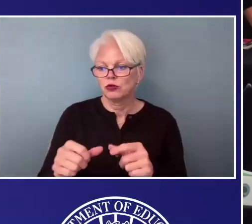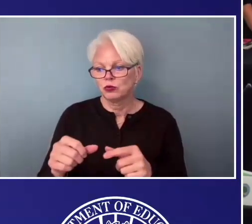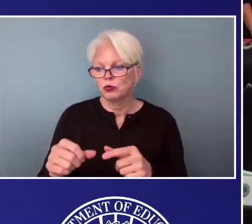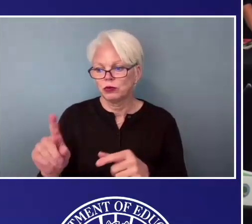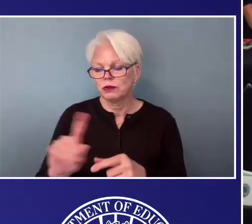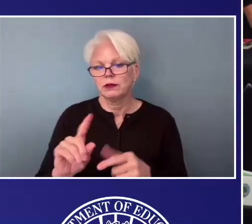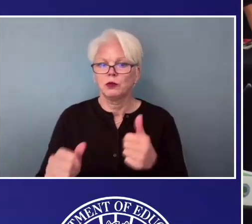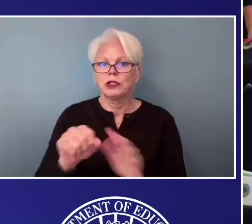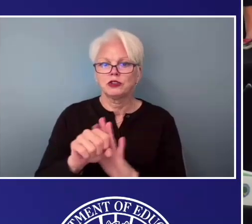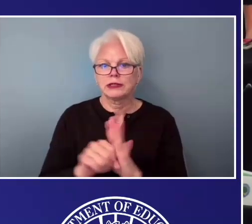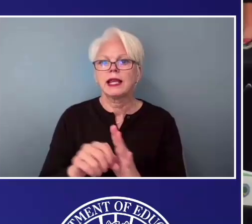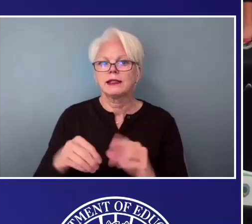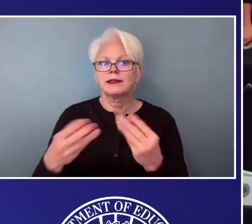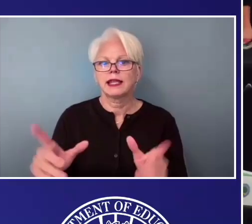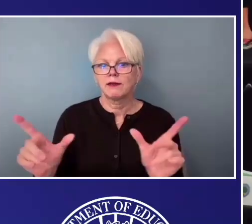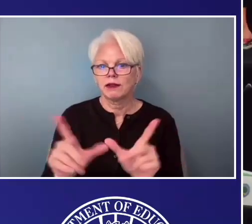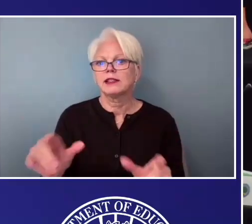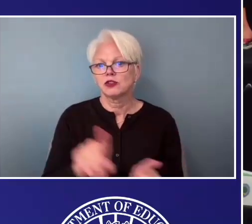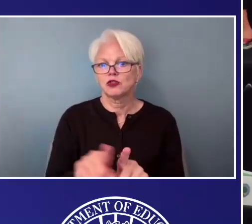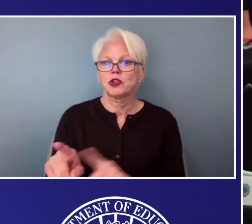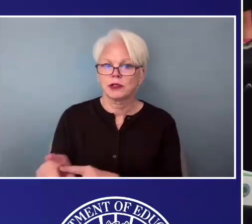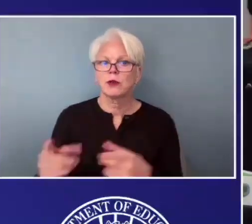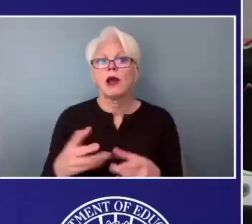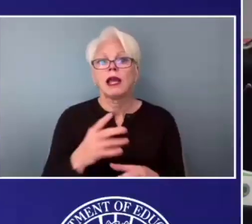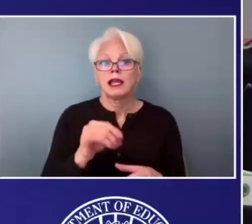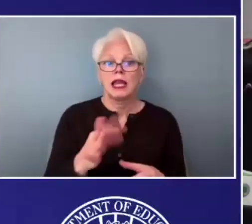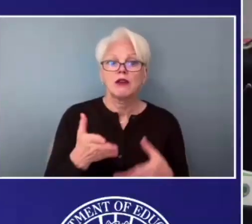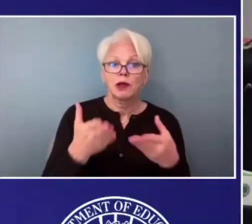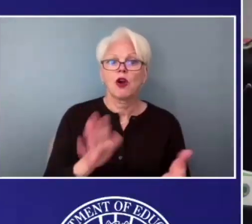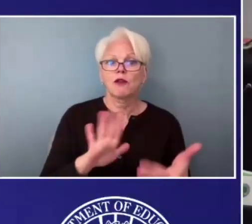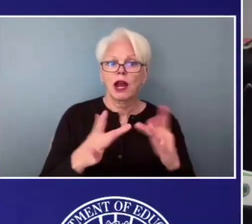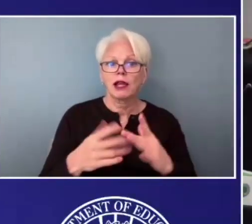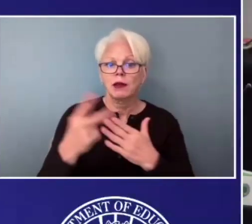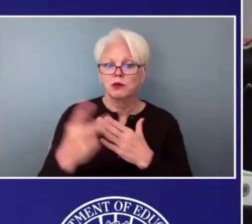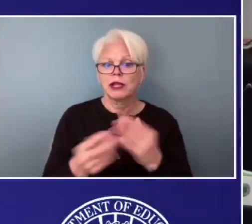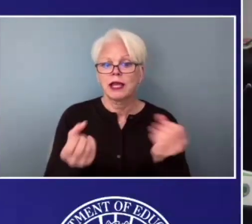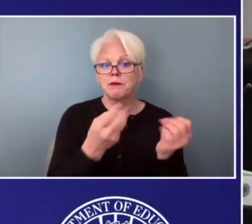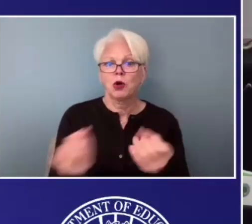well. And then if we offer an online program in multiple states,